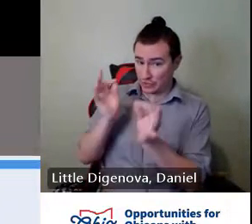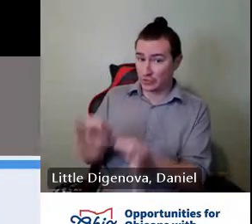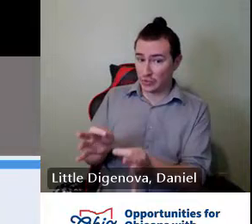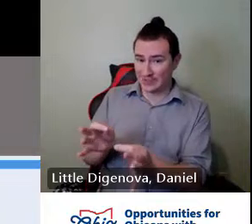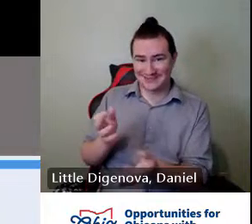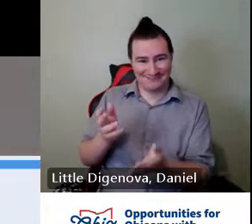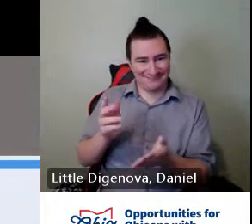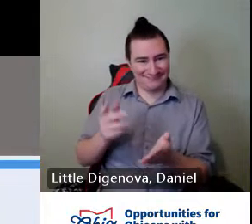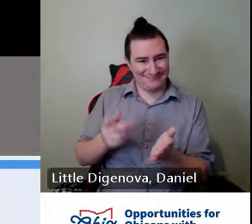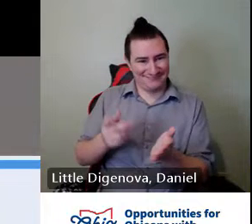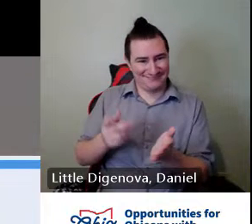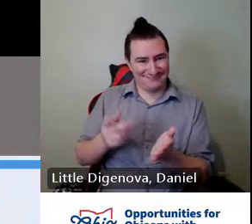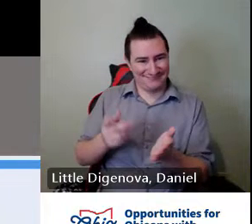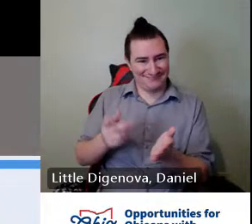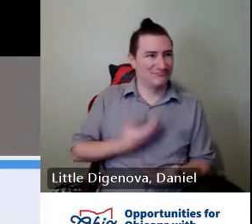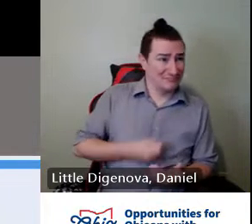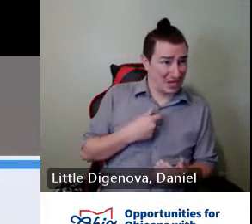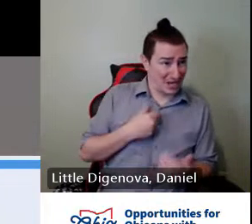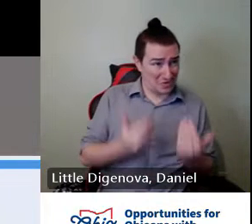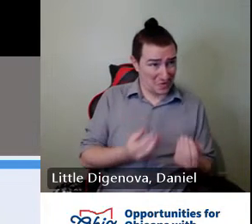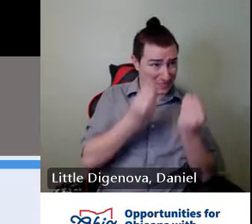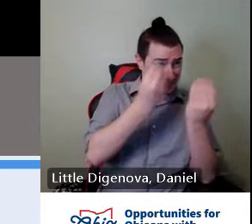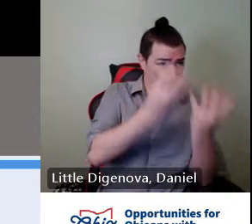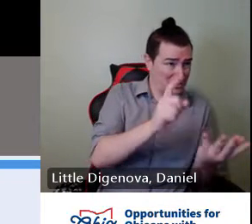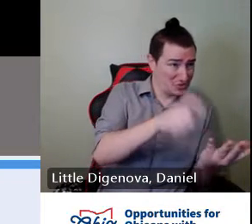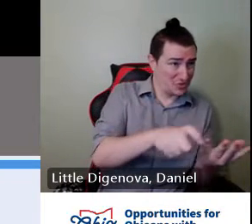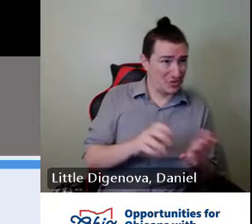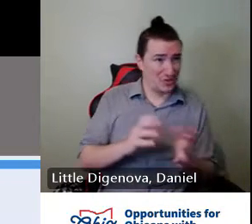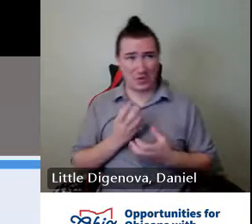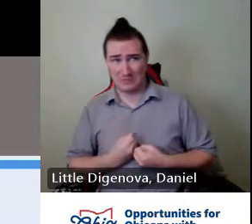Let's start with reasons an employee may choose not to disclose their disability.